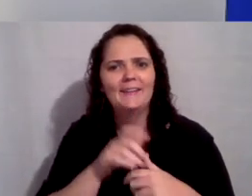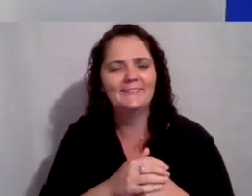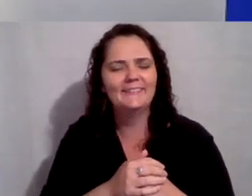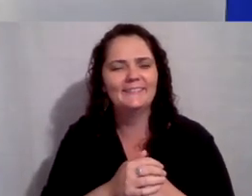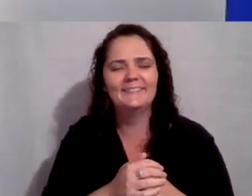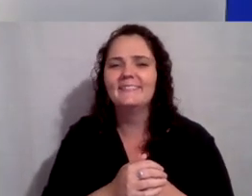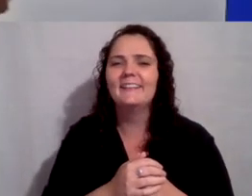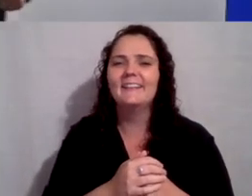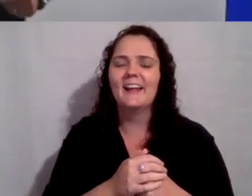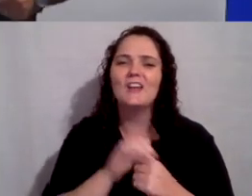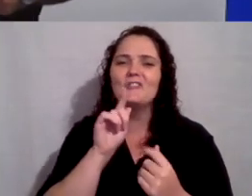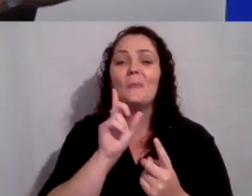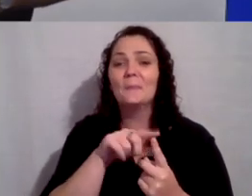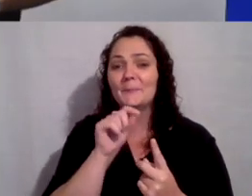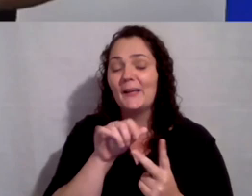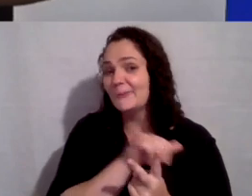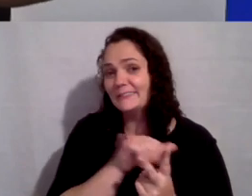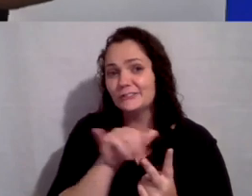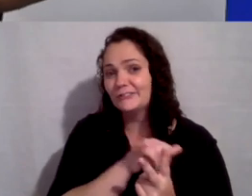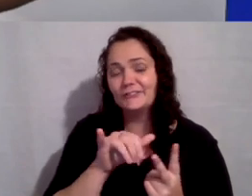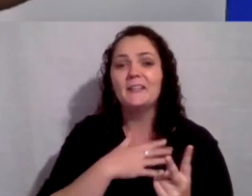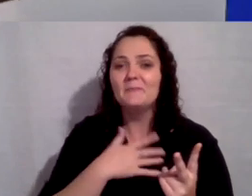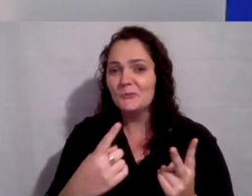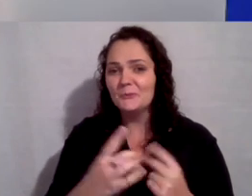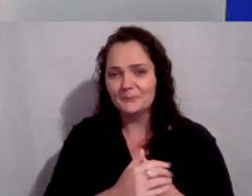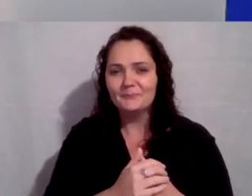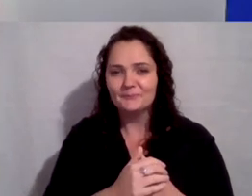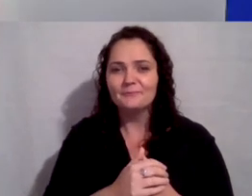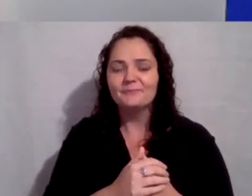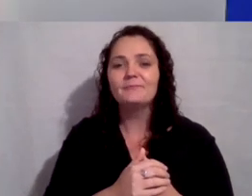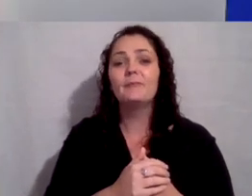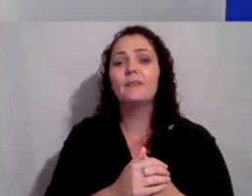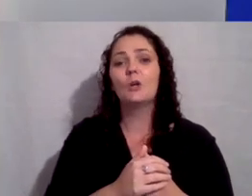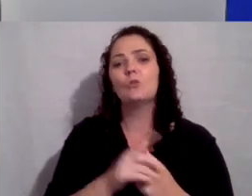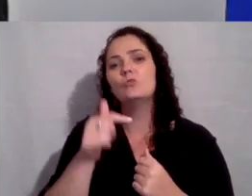not – but you may choose to draw one or the other or both, it's up to you. But know that you'll only have a